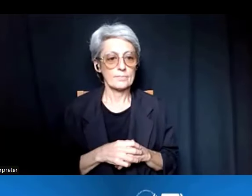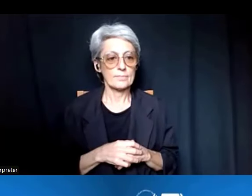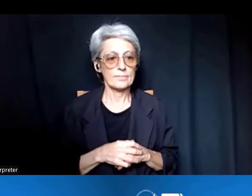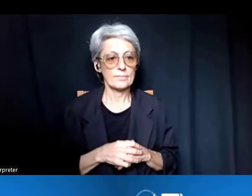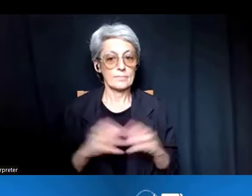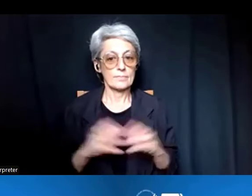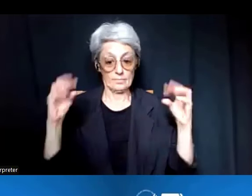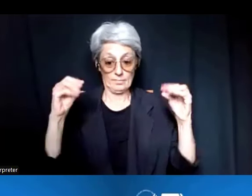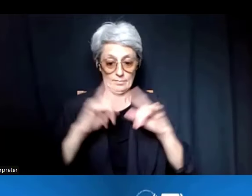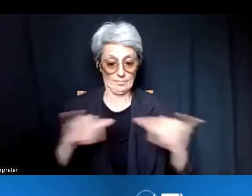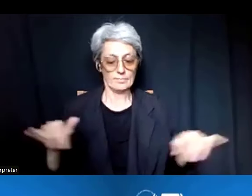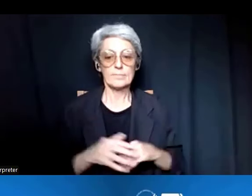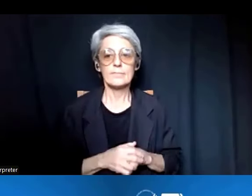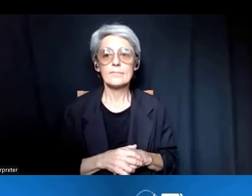make sure you subscribe to the guide,